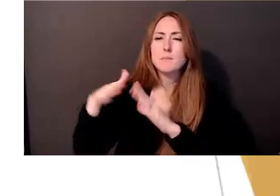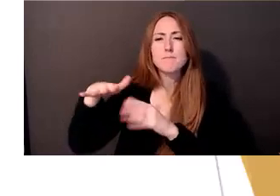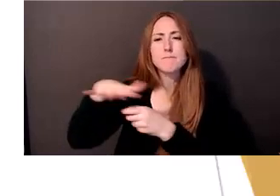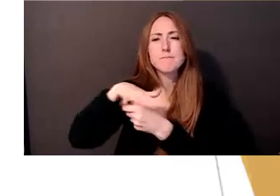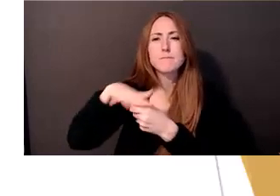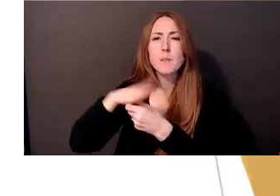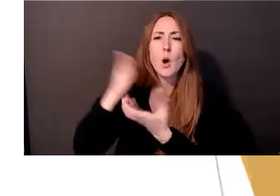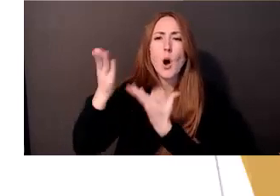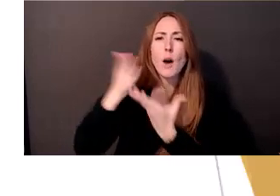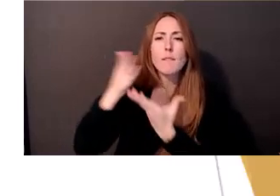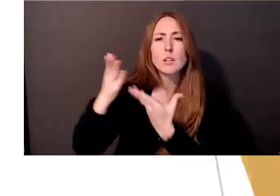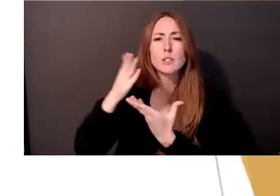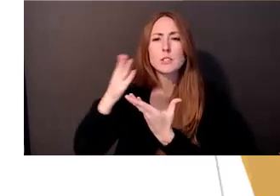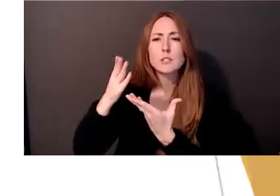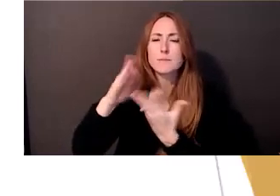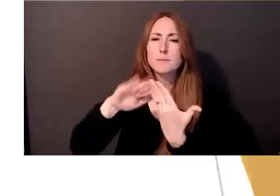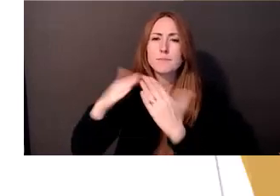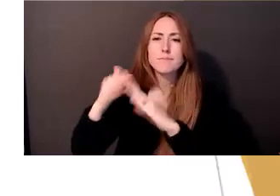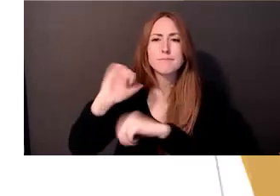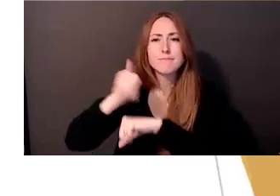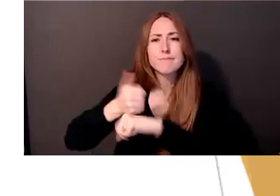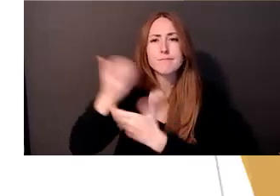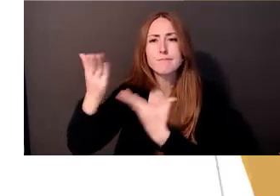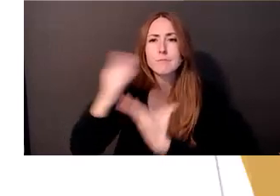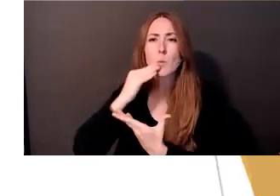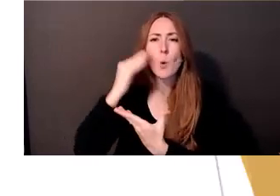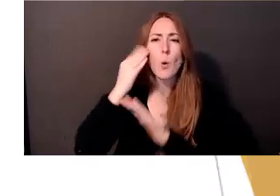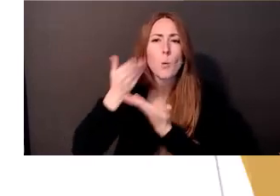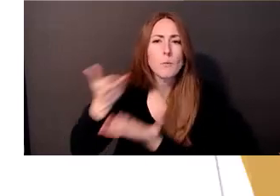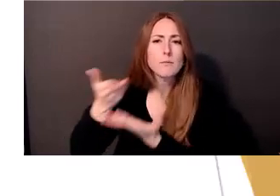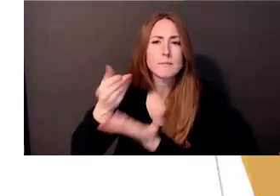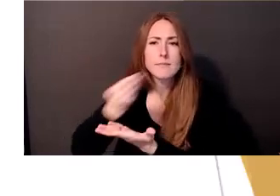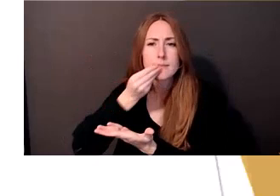caregiver support, and home modifications.